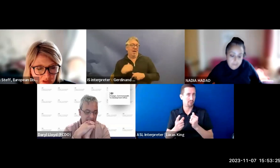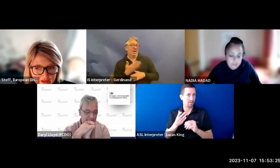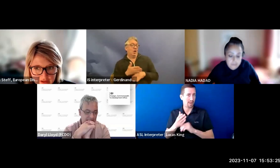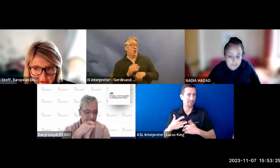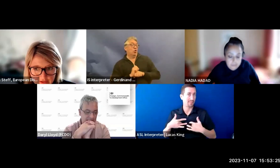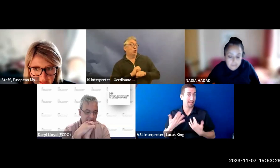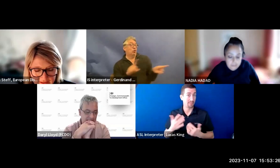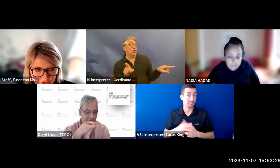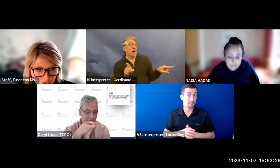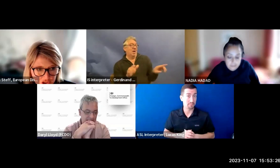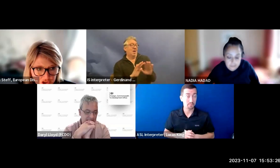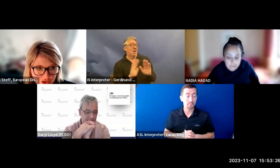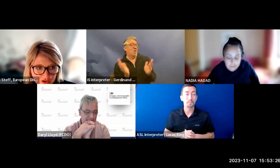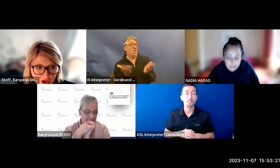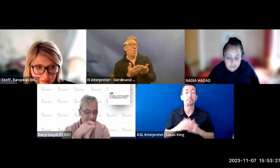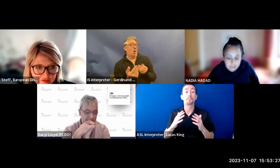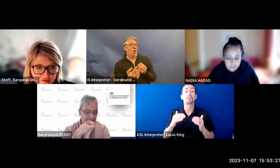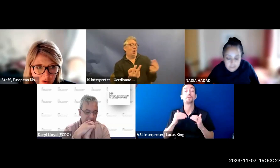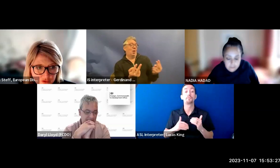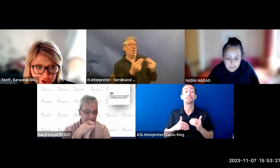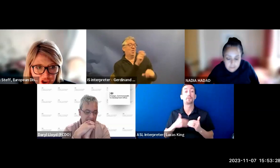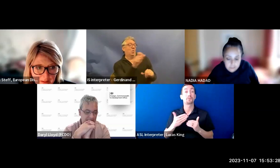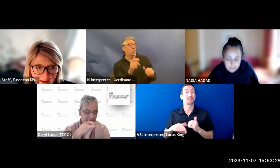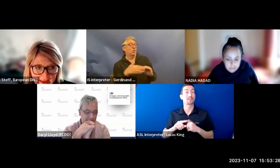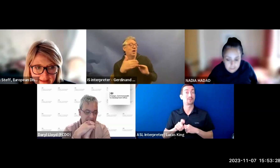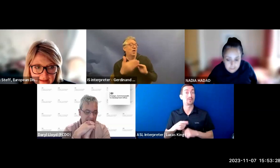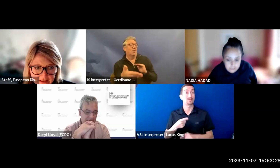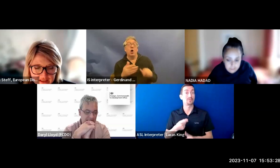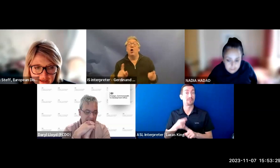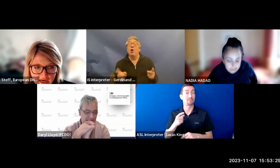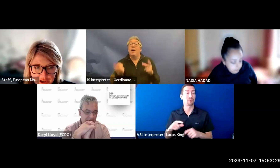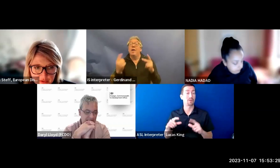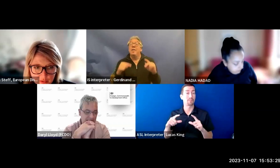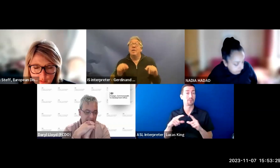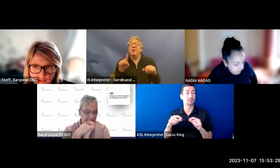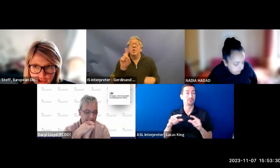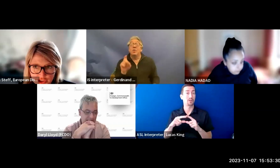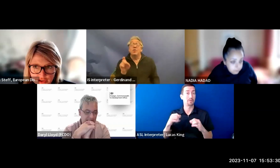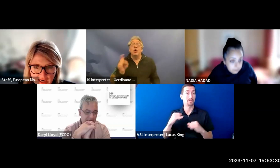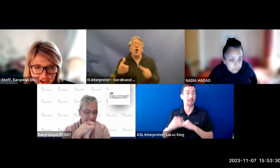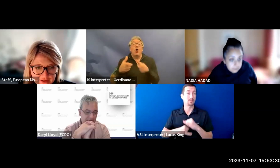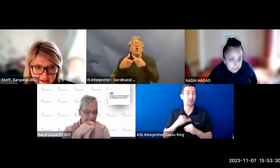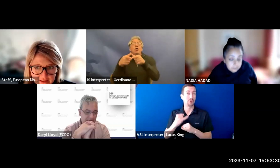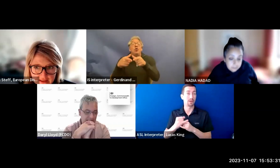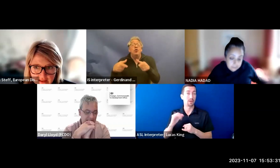The next question comes from the Japan International Cooperation Agency,